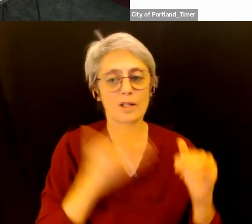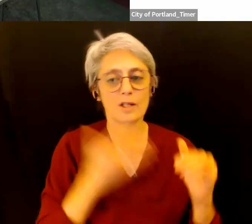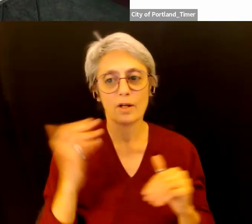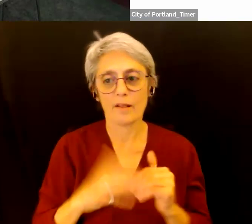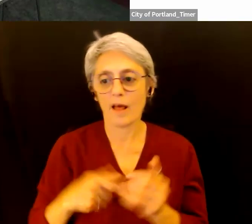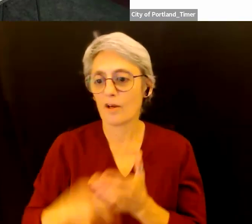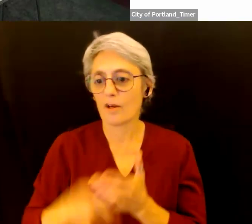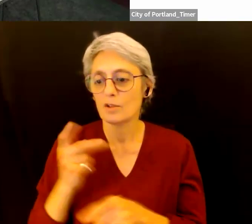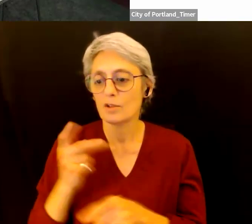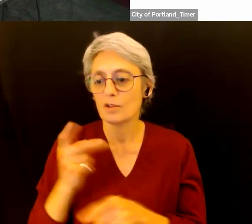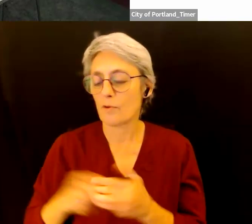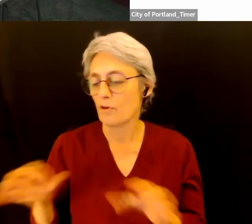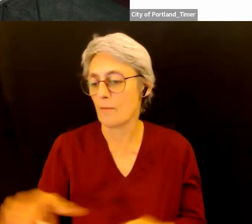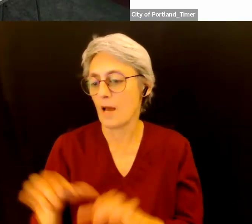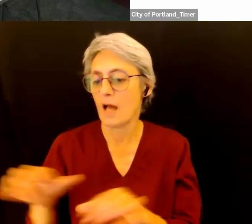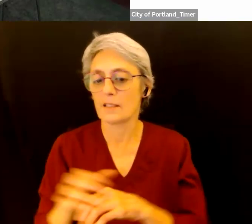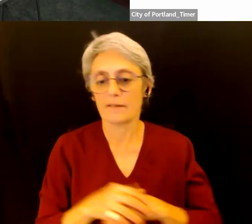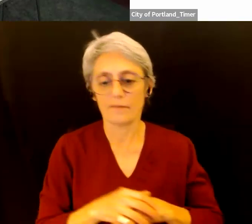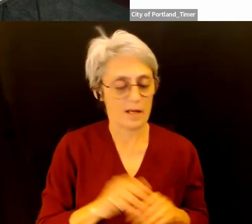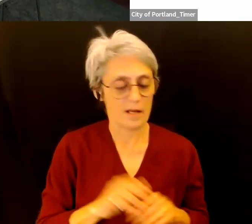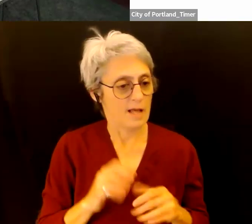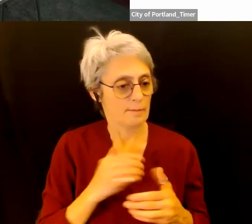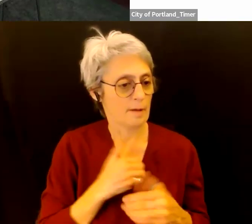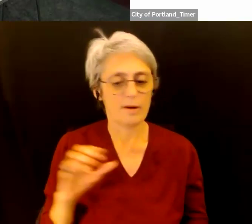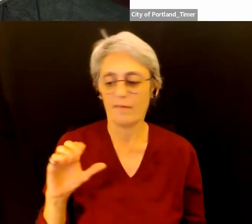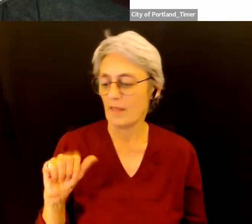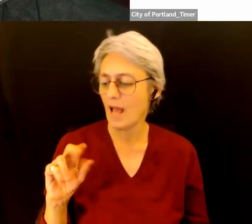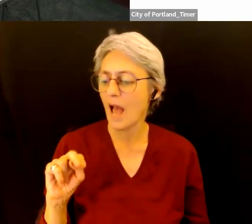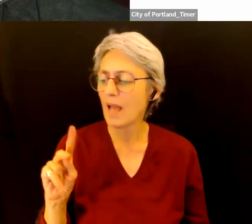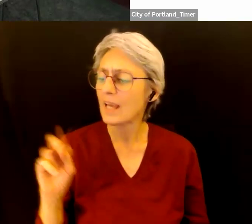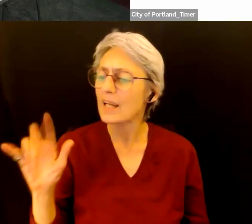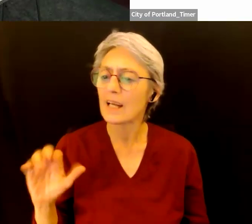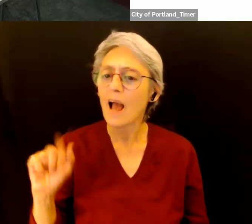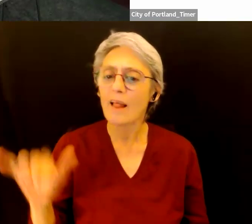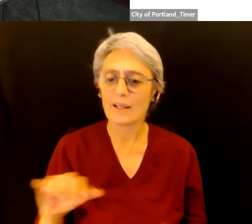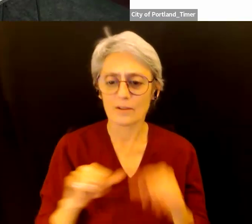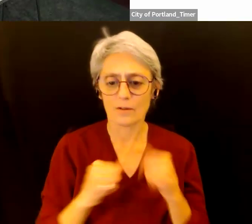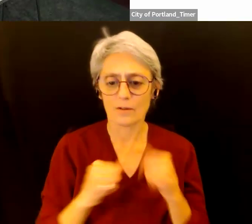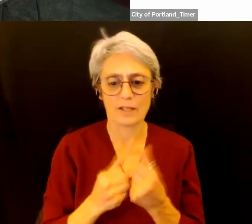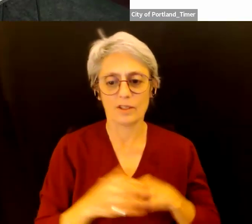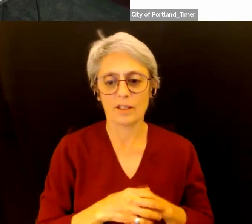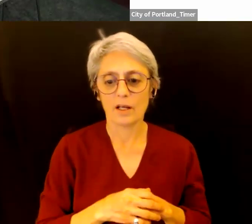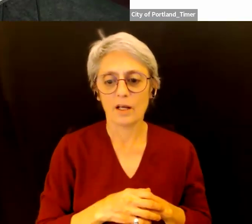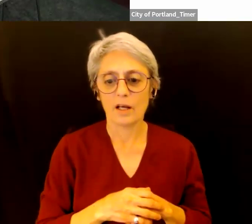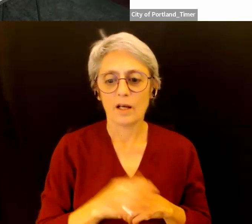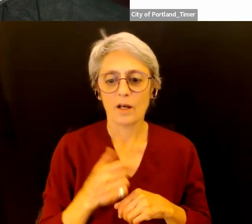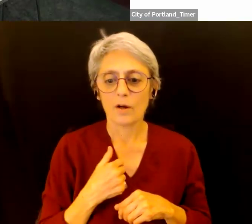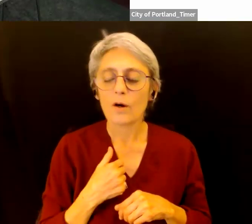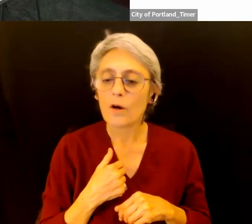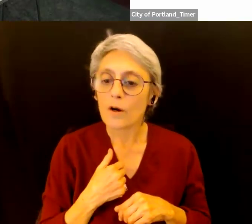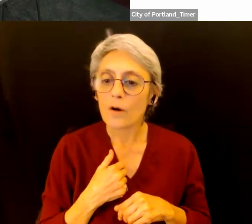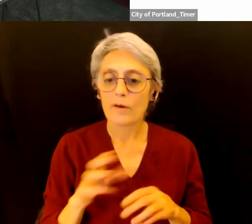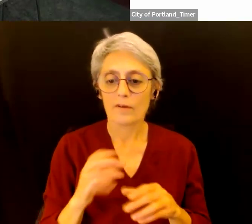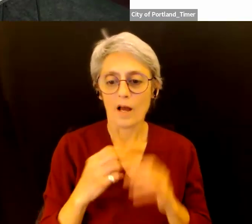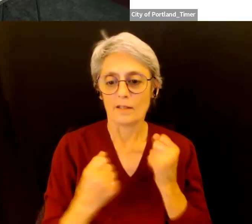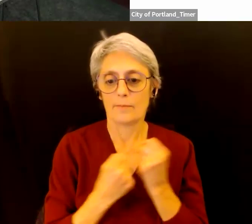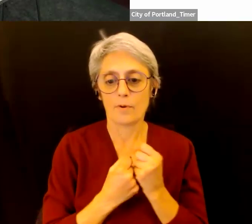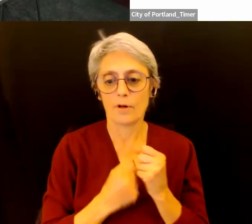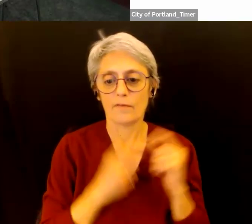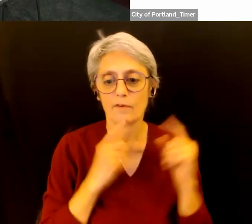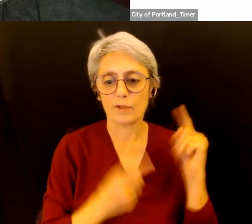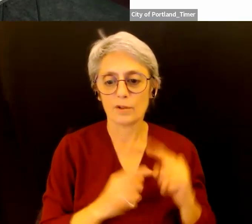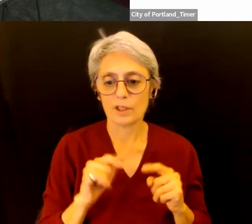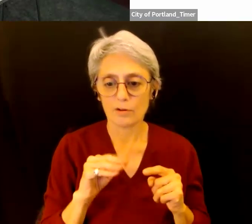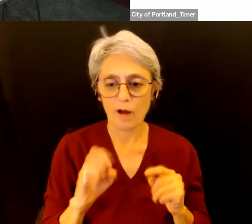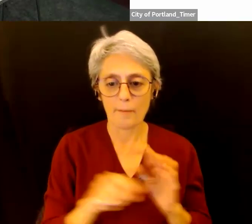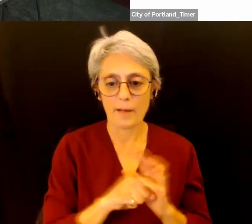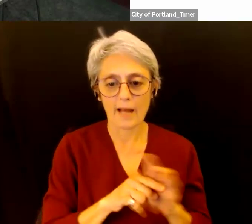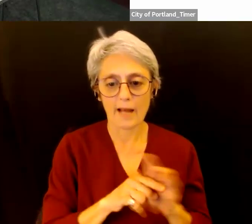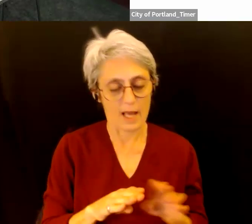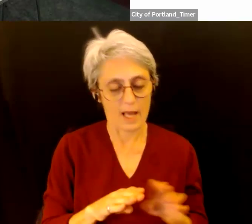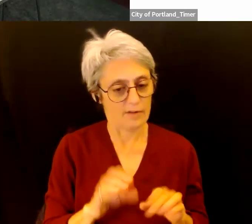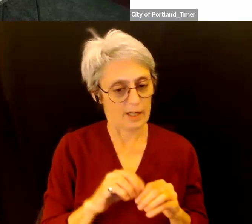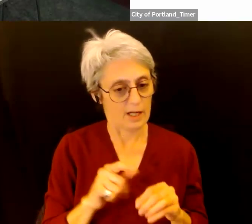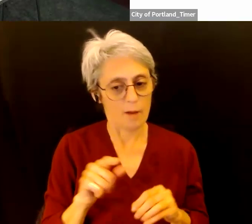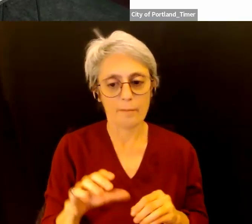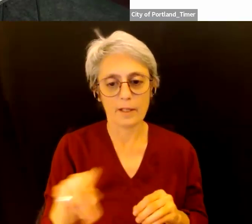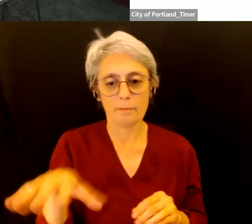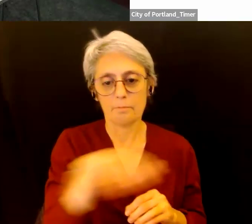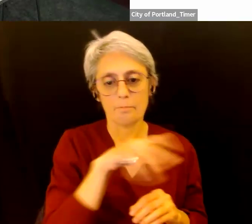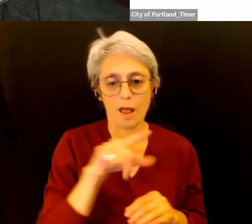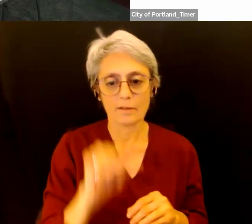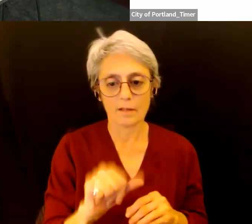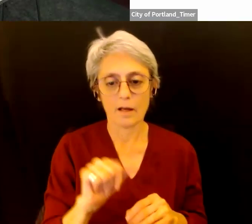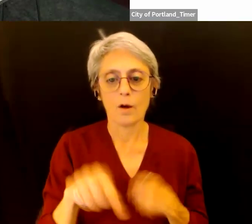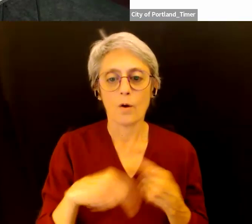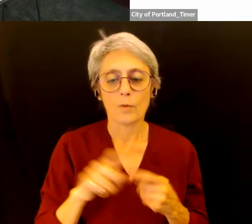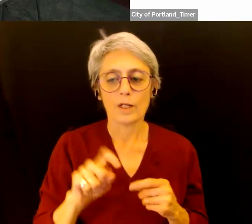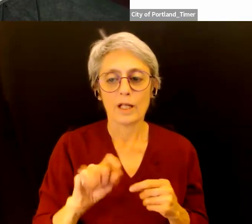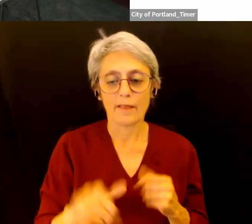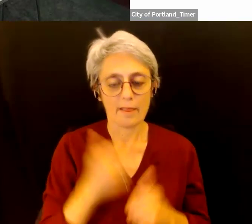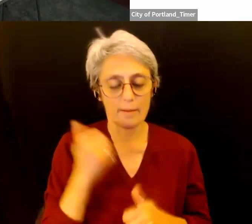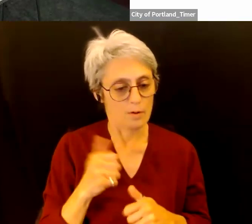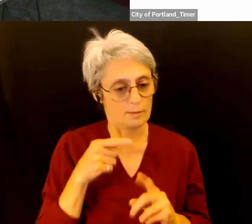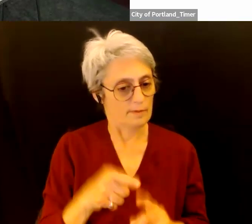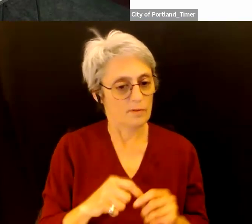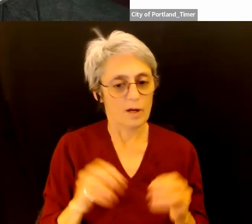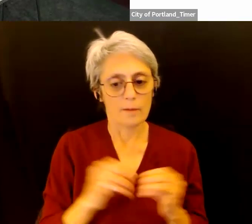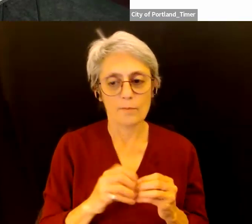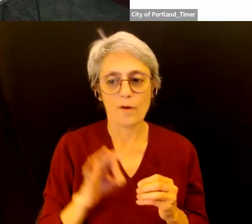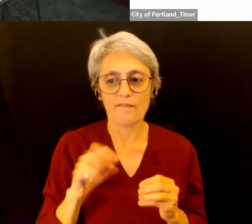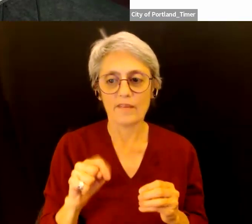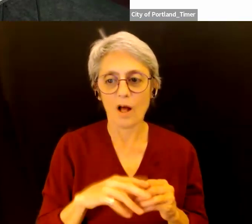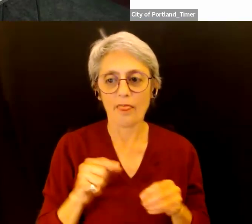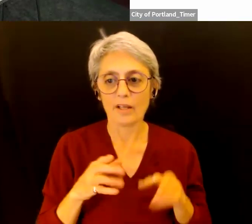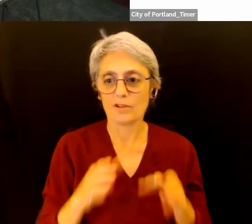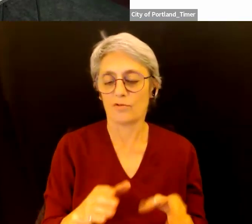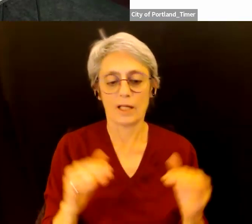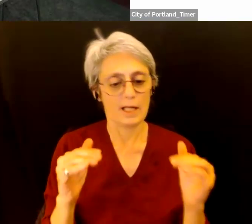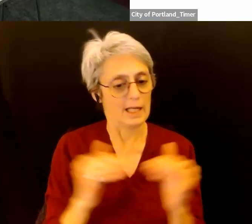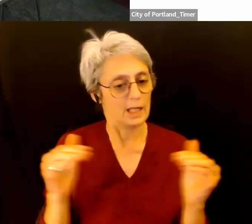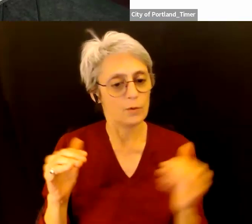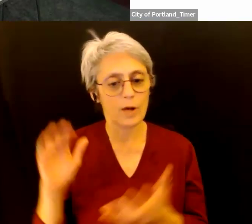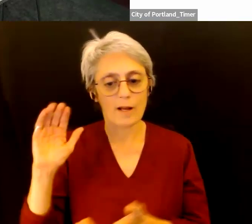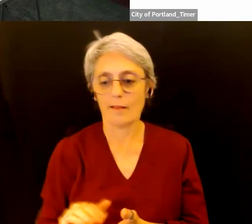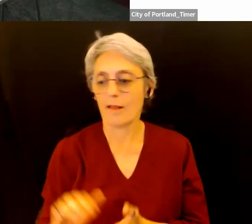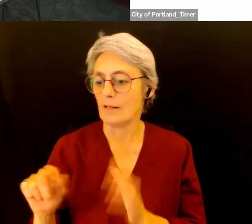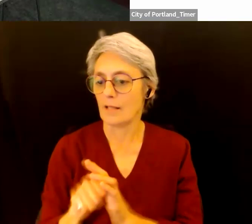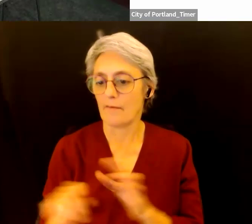As a member of the Ankeny Alley Association, we have received direct and invaluable support in activating and reducing crime and negative behavior in our public plaza at a time when it's needed the most, particularly when more feet on the street equate less negative behavior in our neighborhoods.